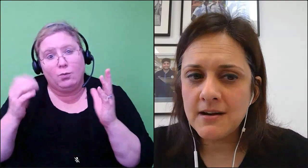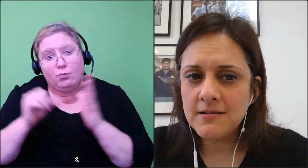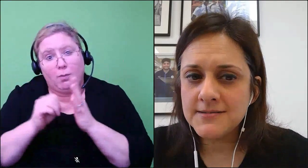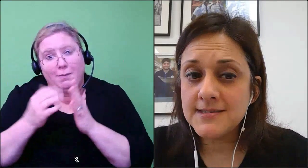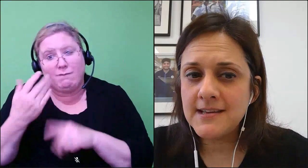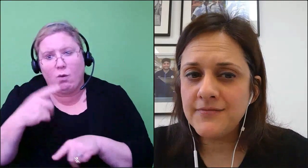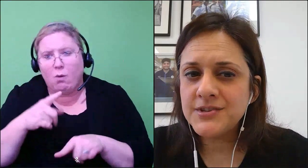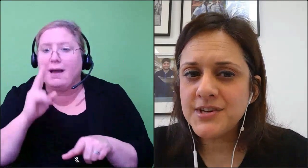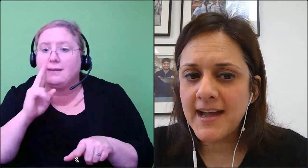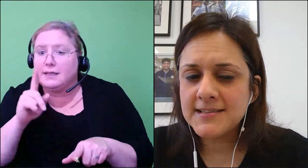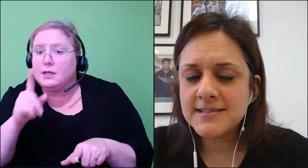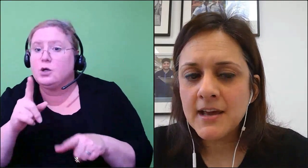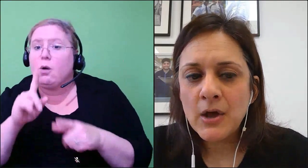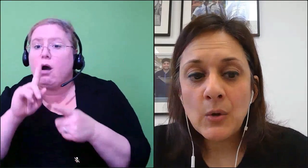answers in the chat.